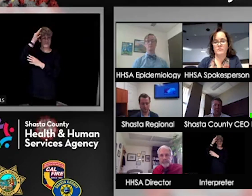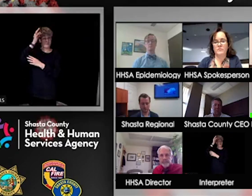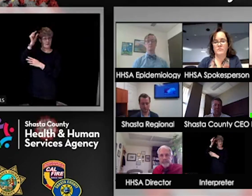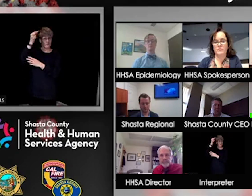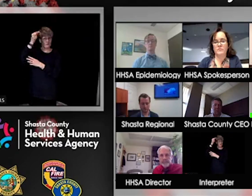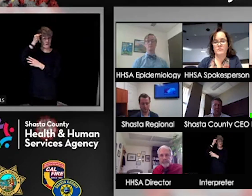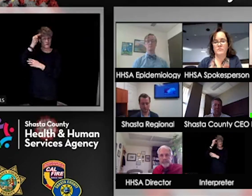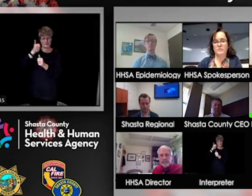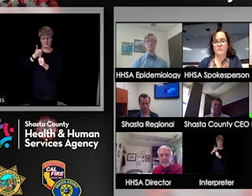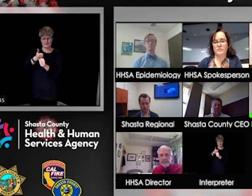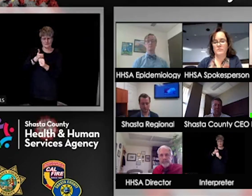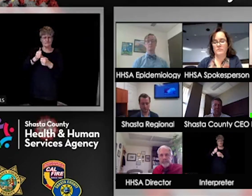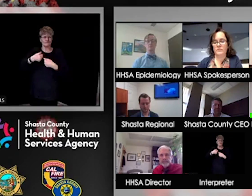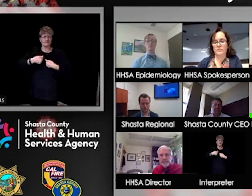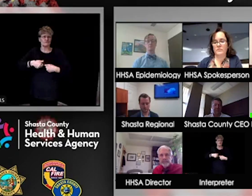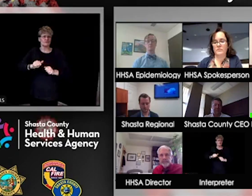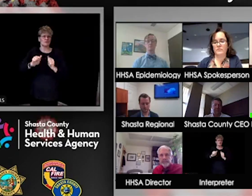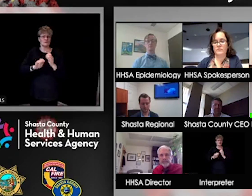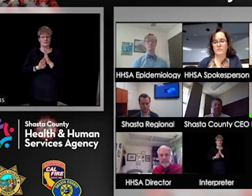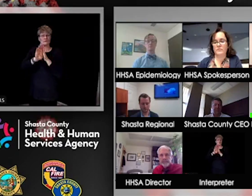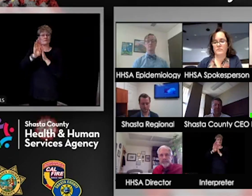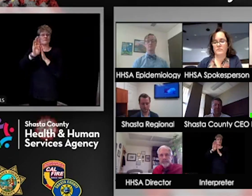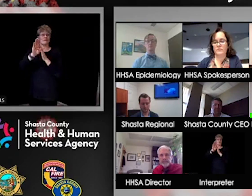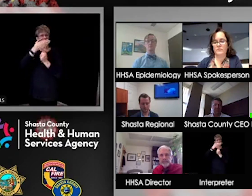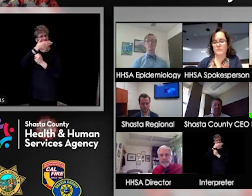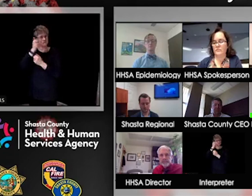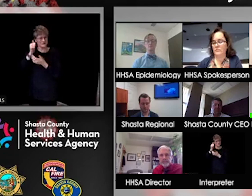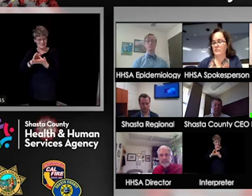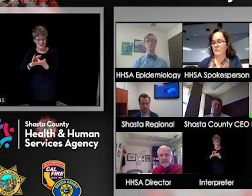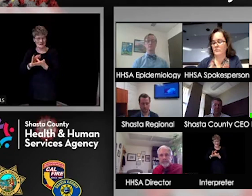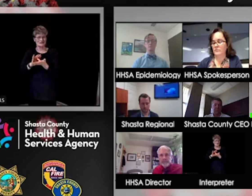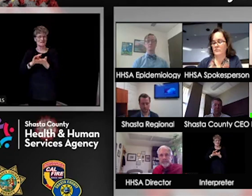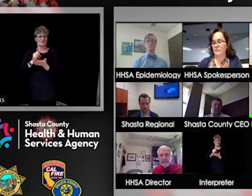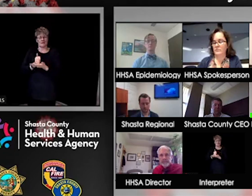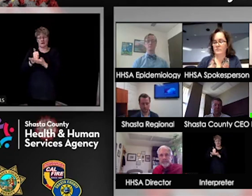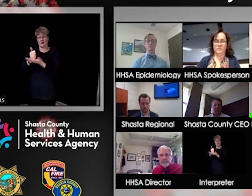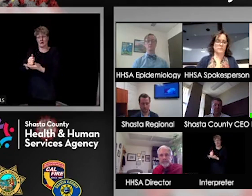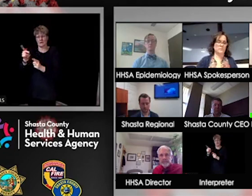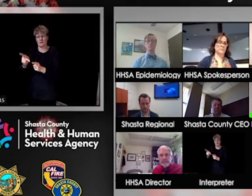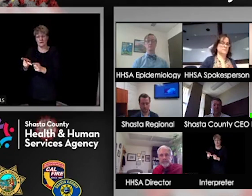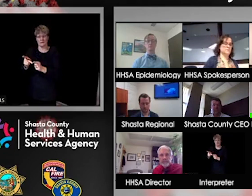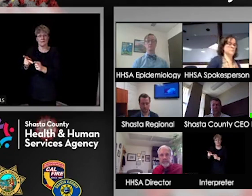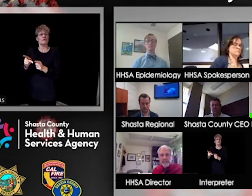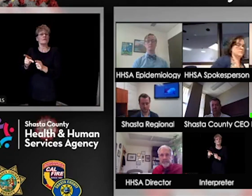be able to take care of people who get COVID-19. There’s also a lot of work going and I'm